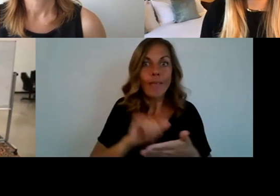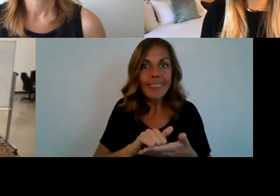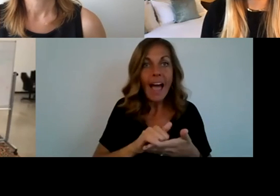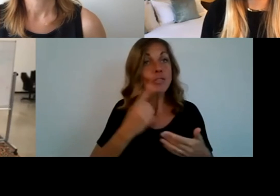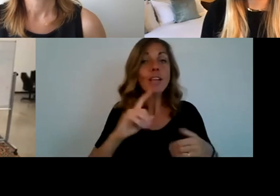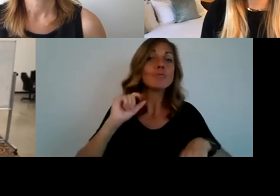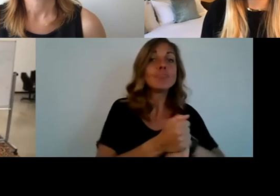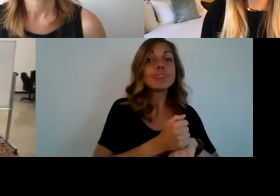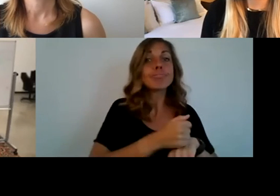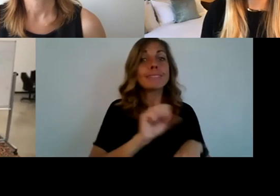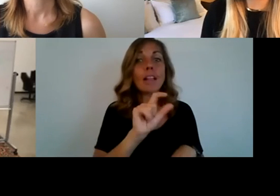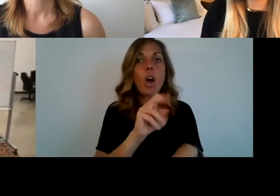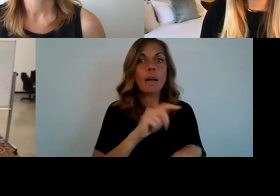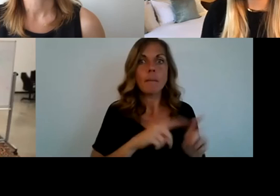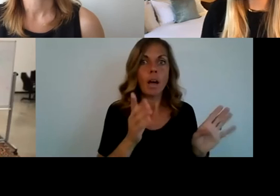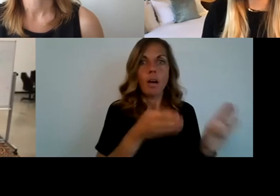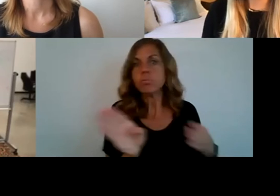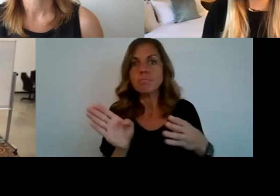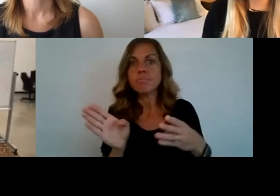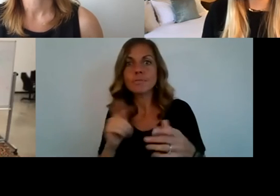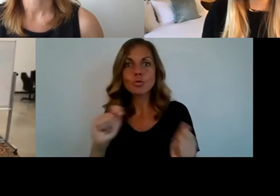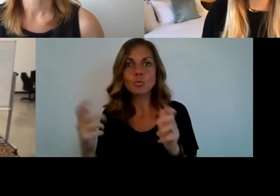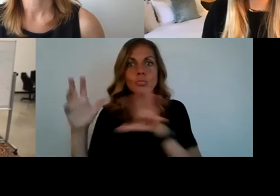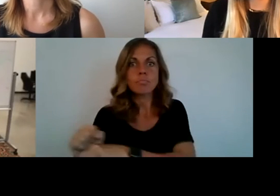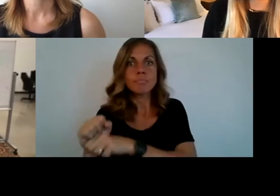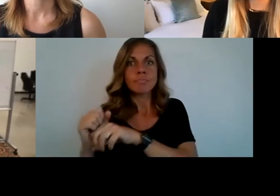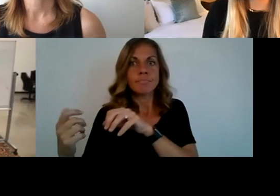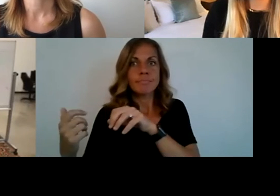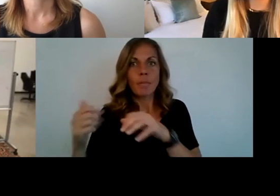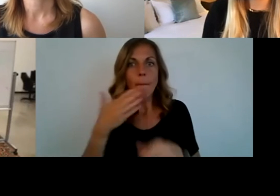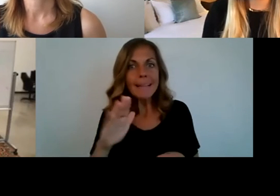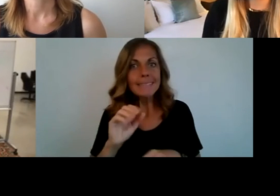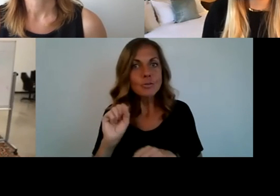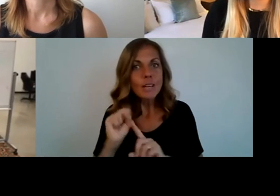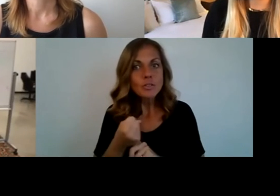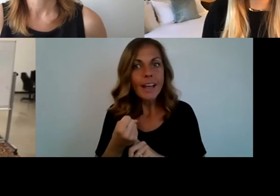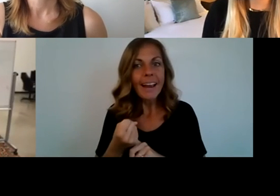she had to do in order to adapt to a bad situation and be able to change the few things that